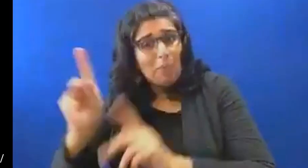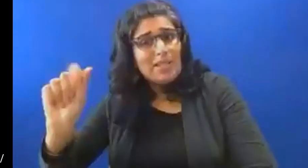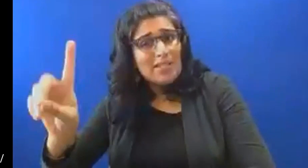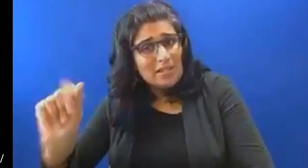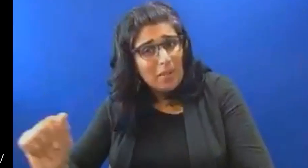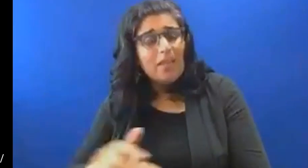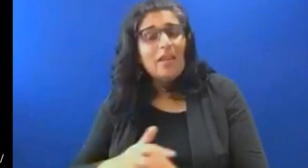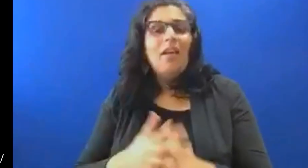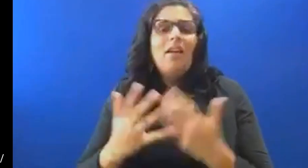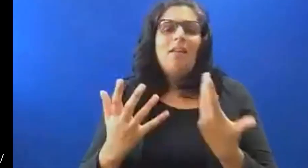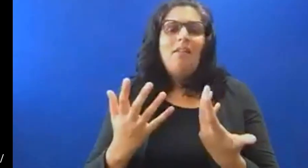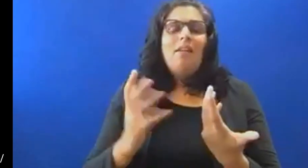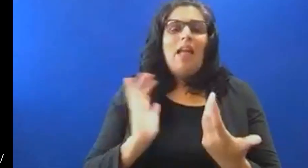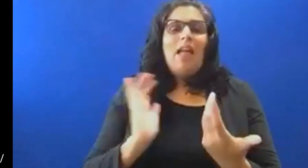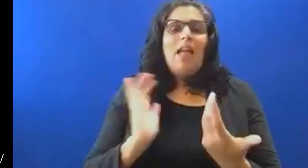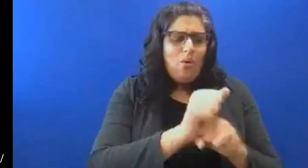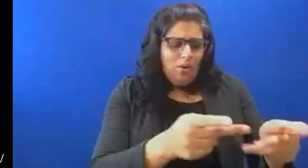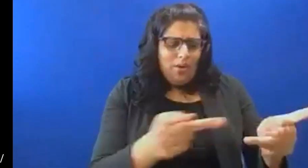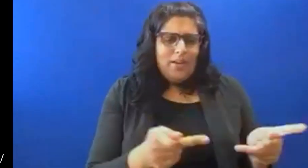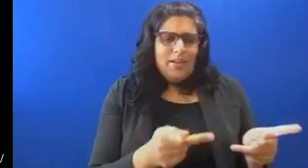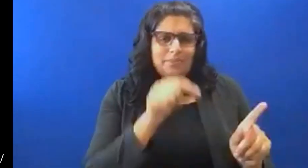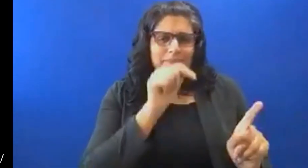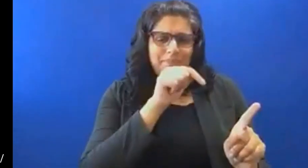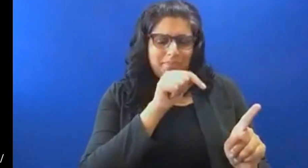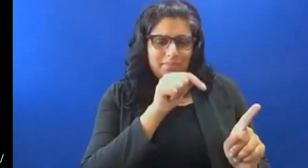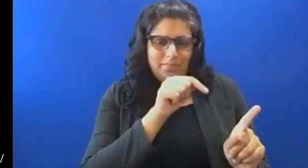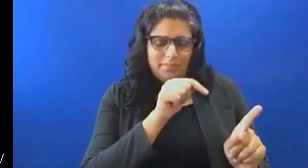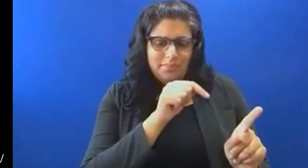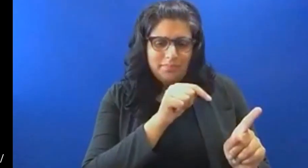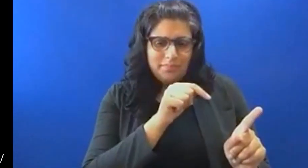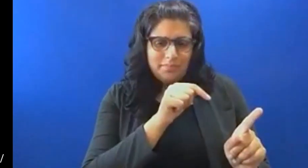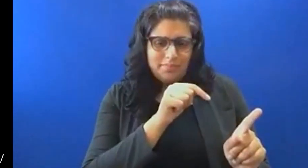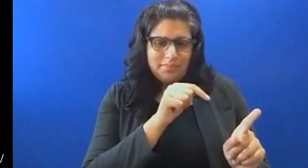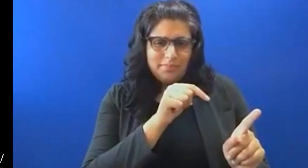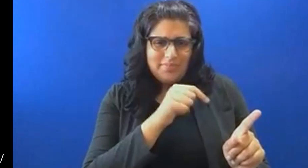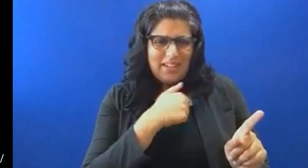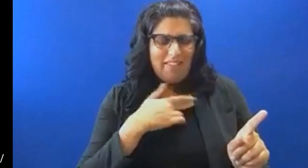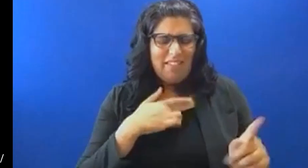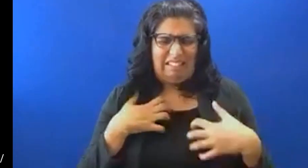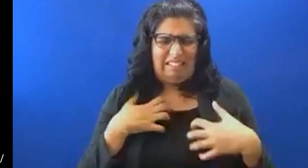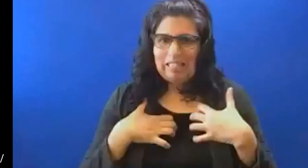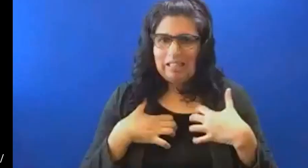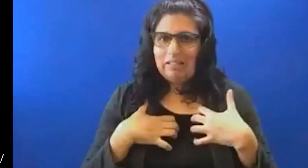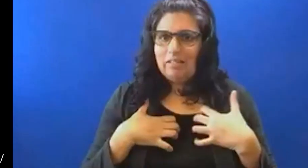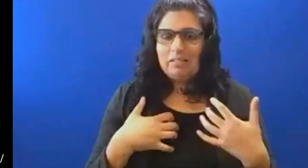our workplaces, where it often makes me cringe when there are accommodations statements that